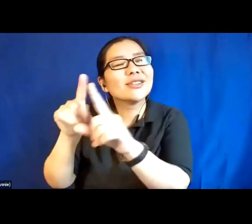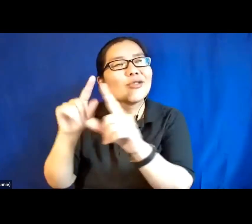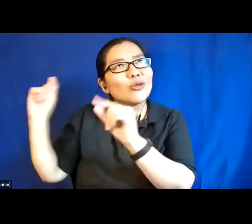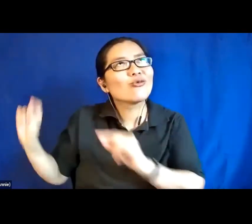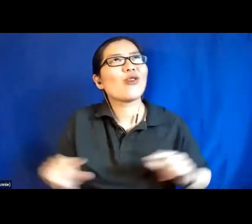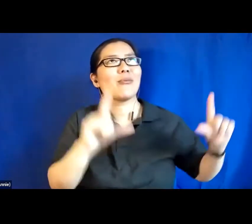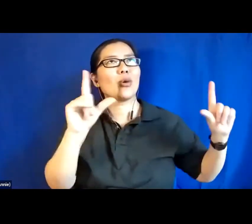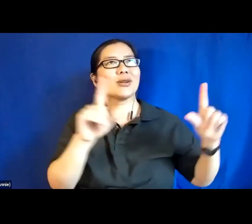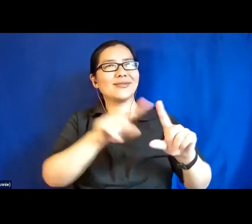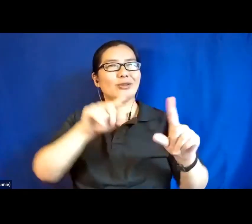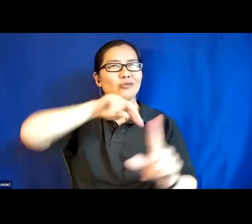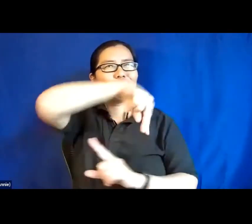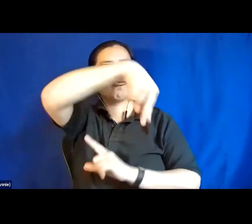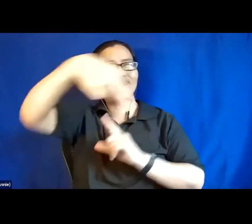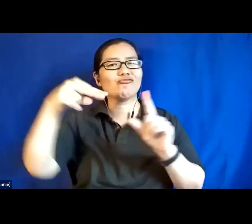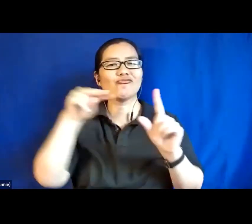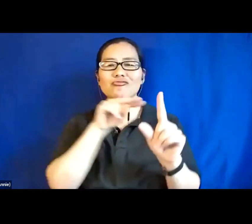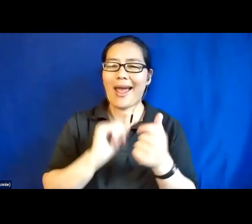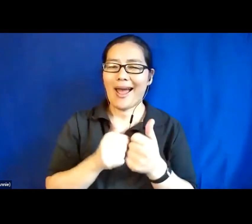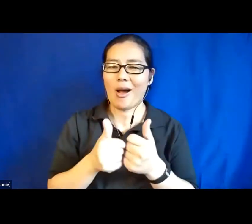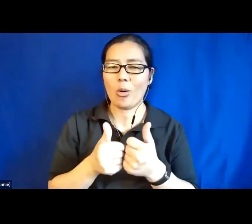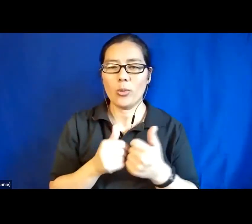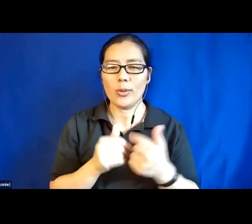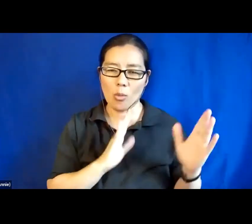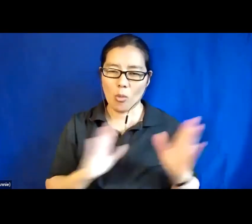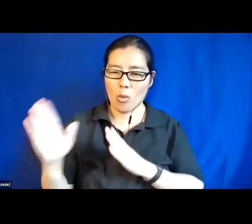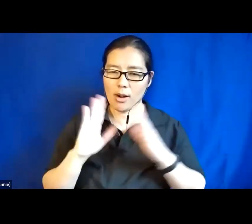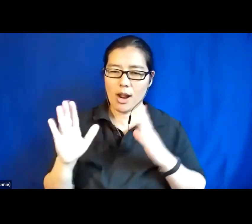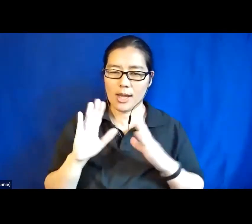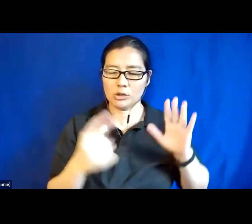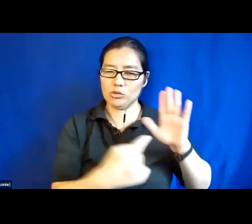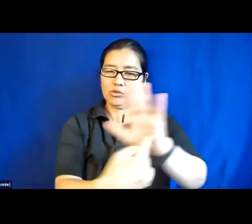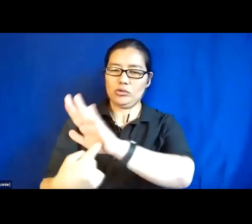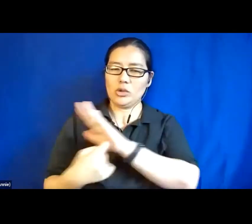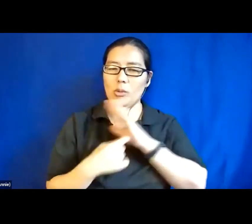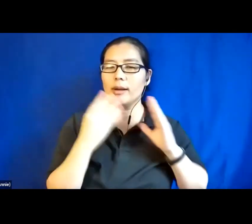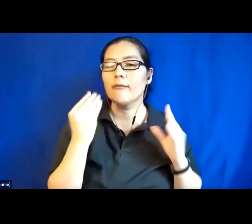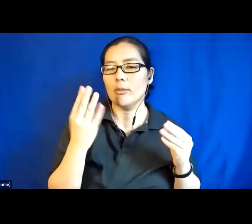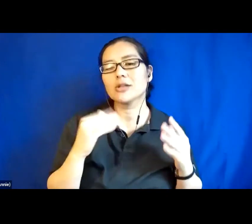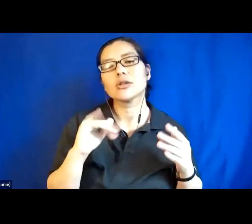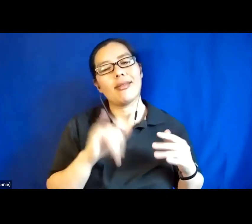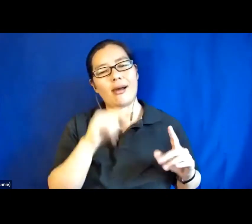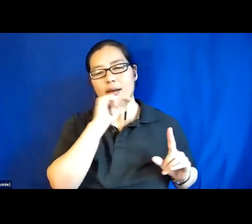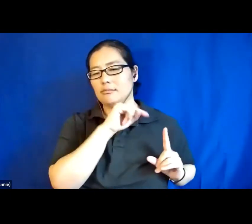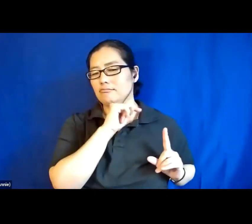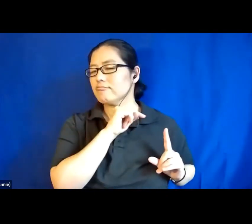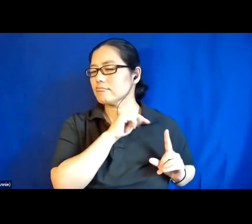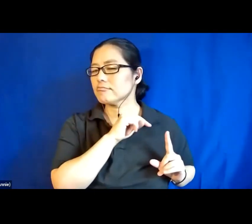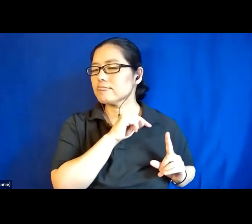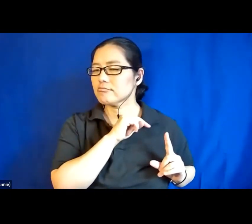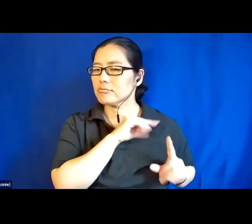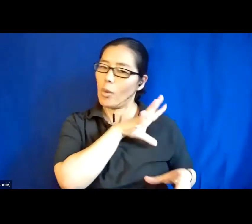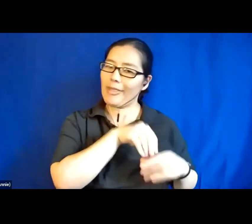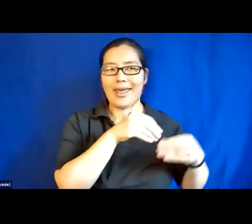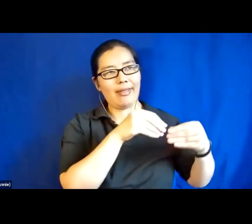ways of organizing and displaying information I think are also within the realm of